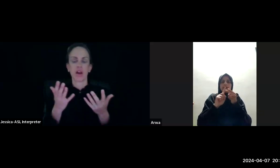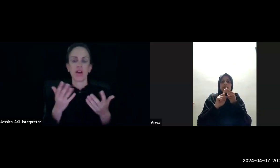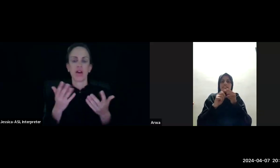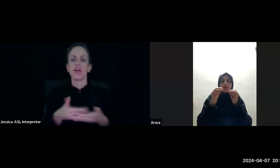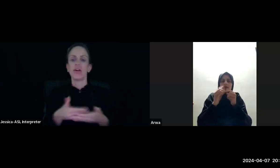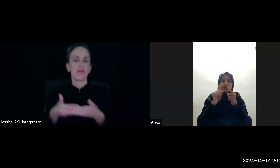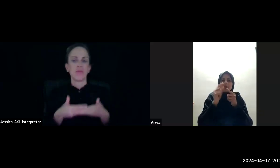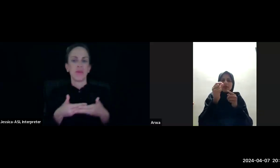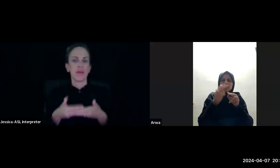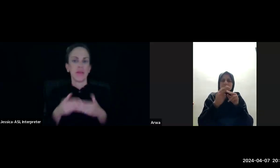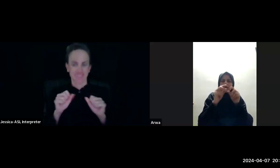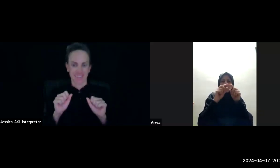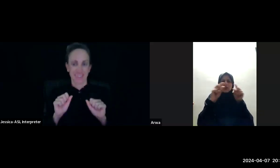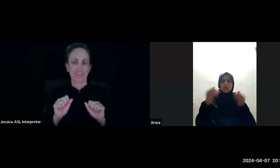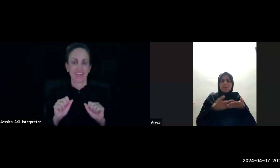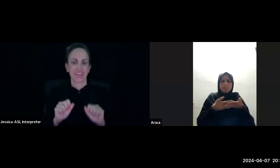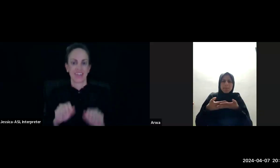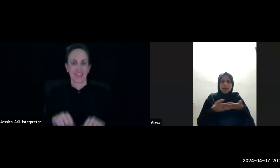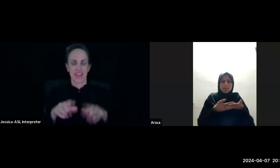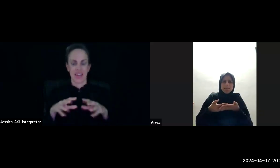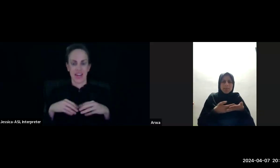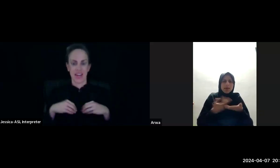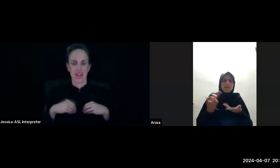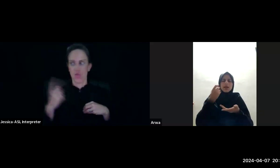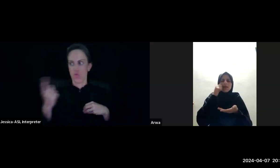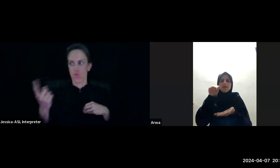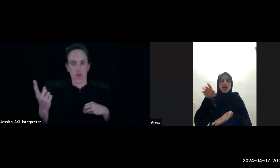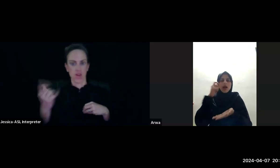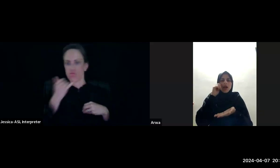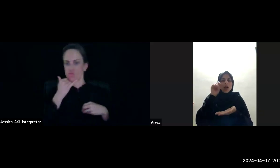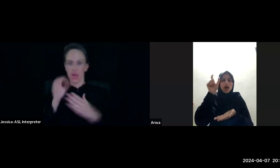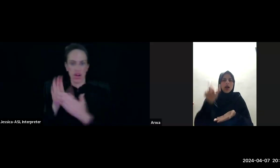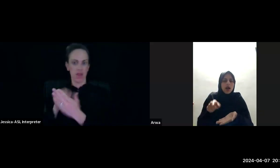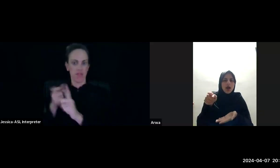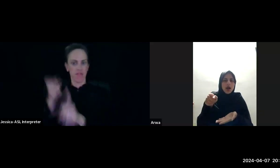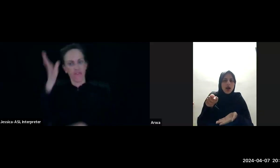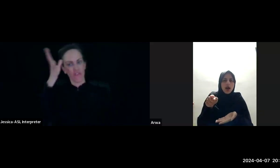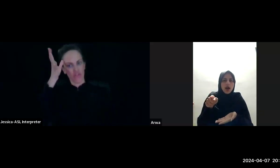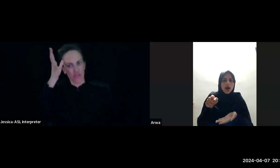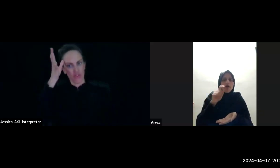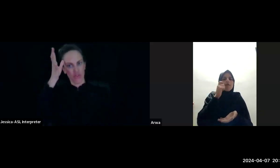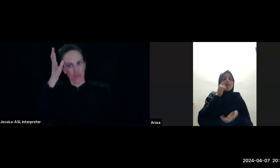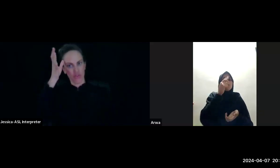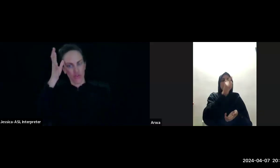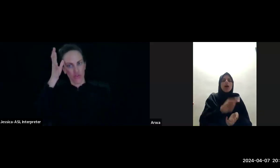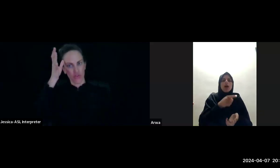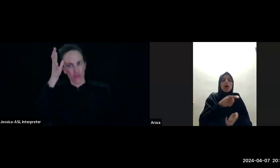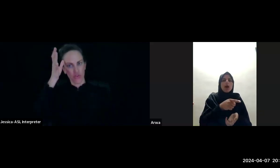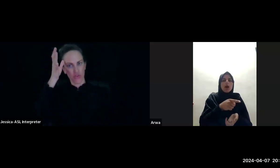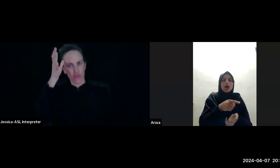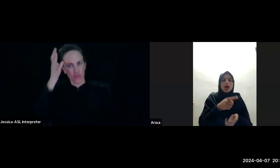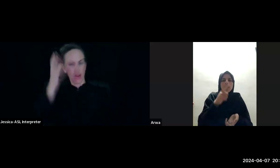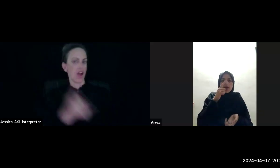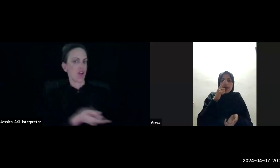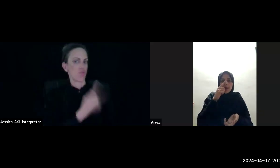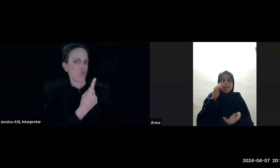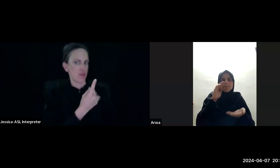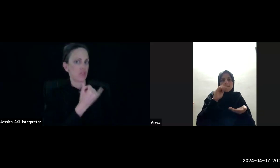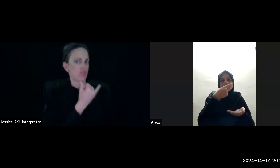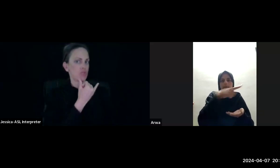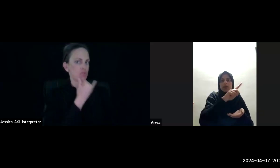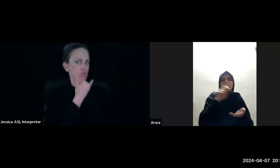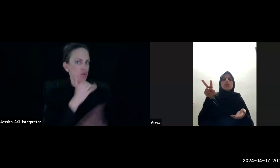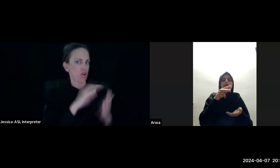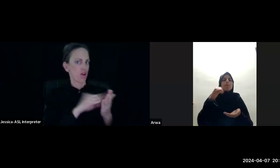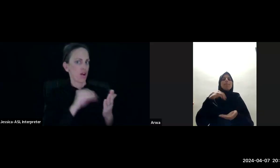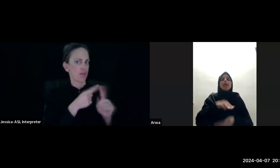one wrong copy of the father and one wrong copy if it choses from the mother. it will be affected .